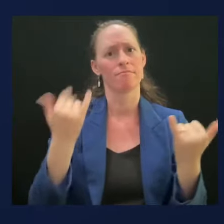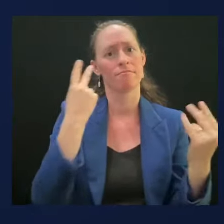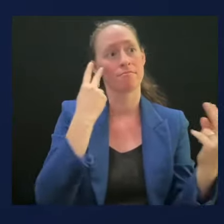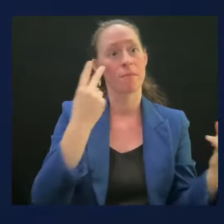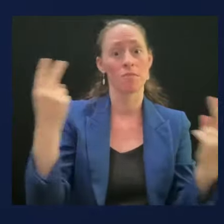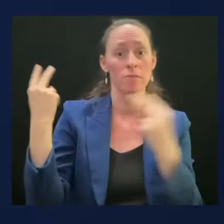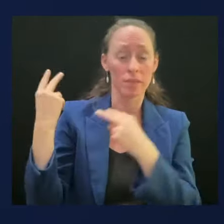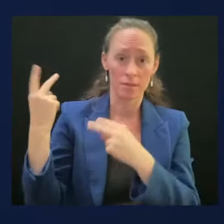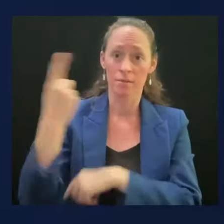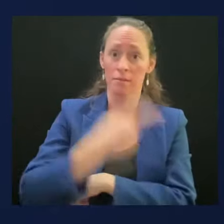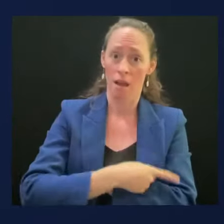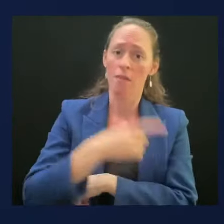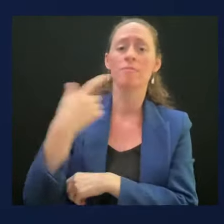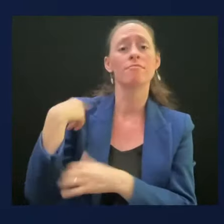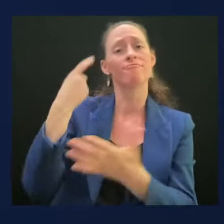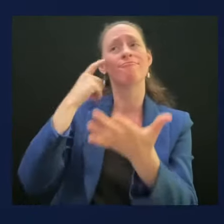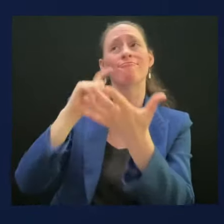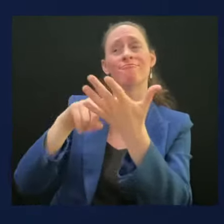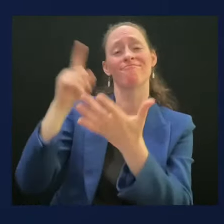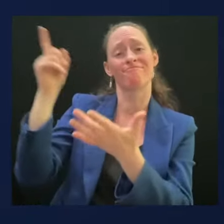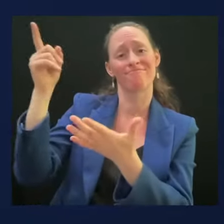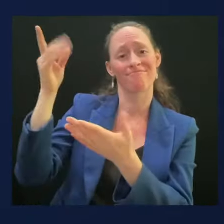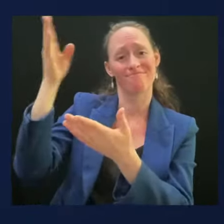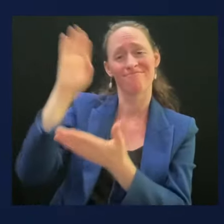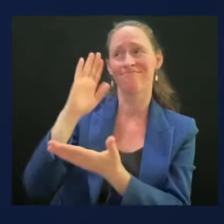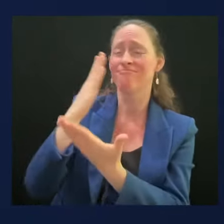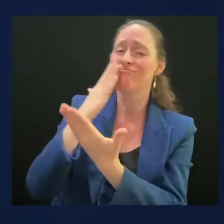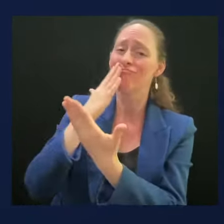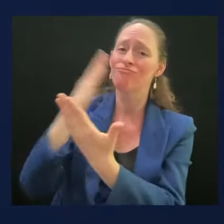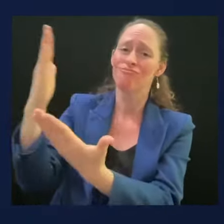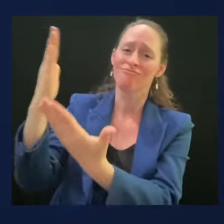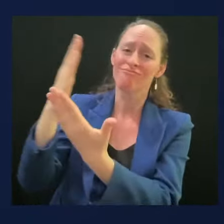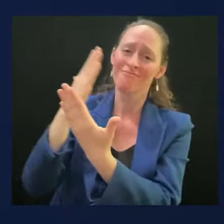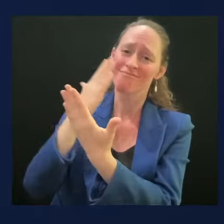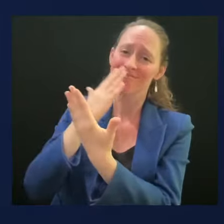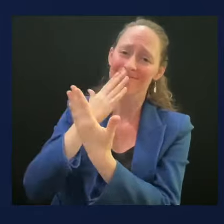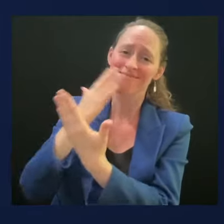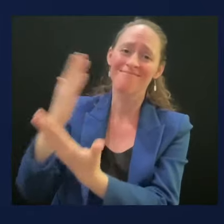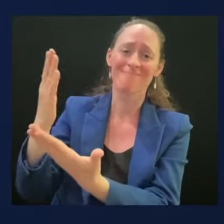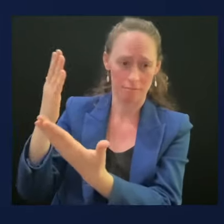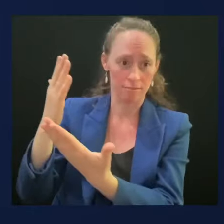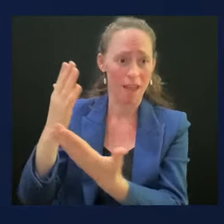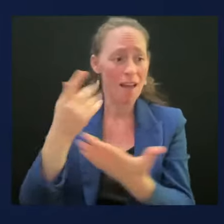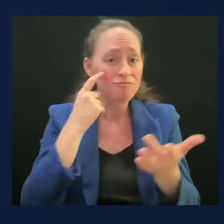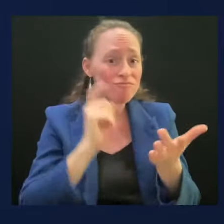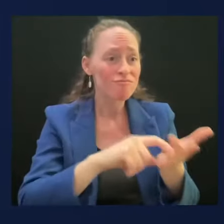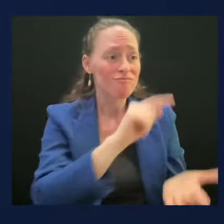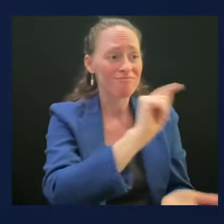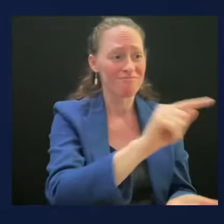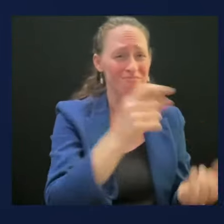I thank you for the sacrifices made, for the blood that was shed, for the hearts that were broken,